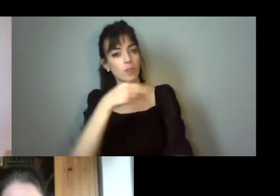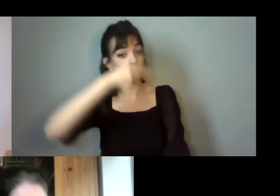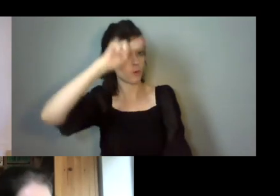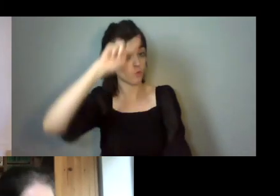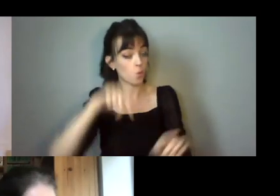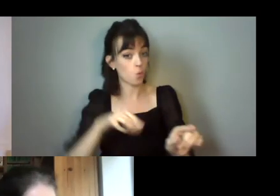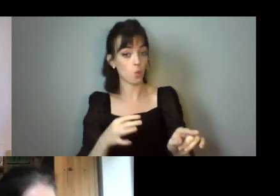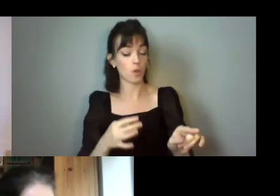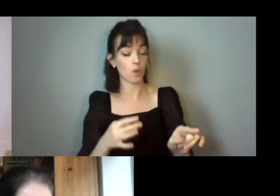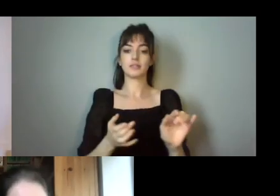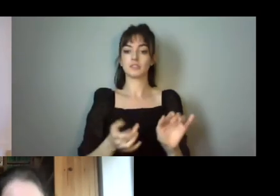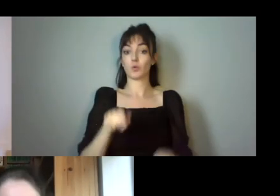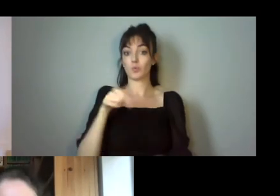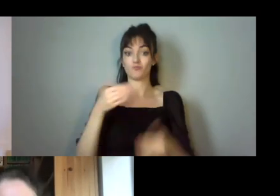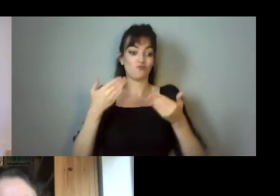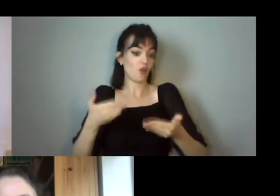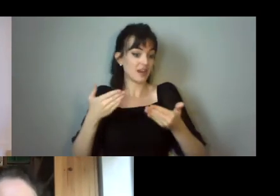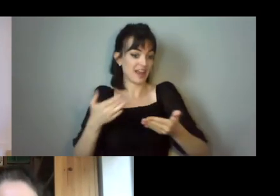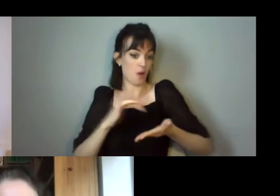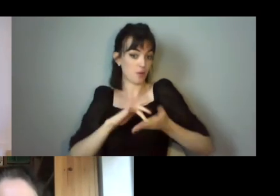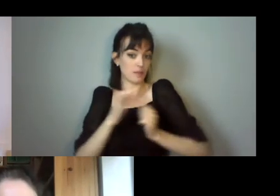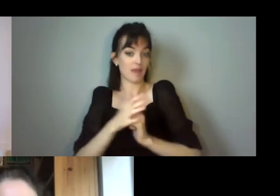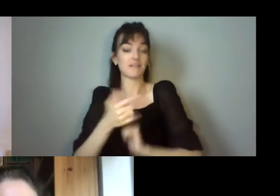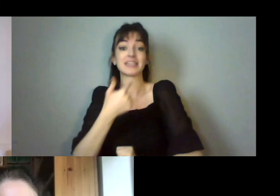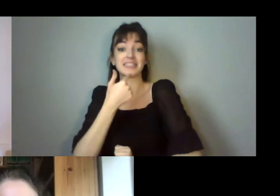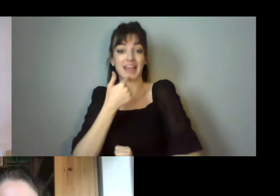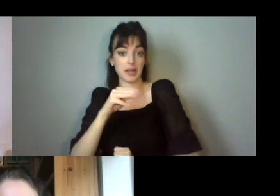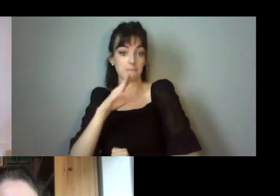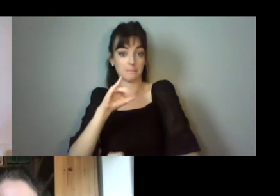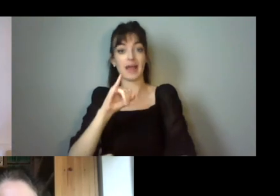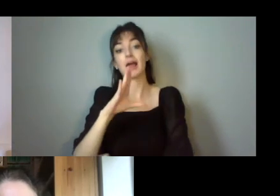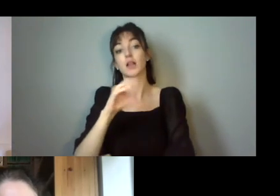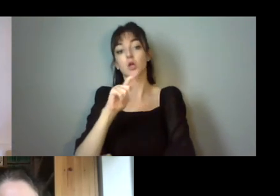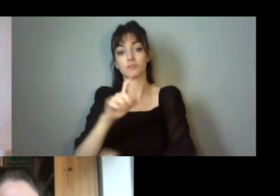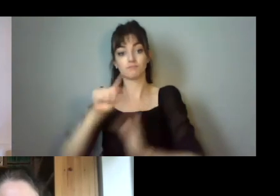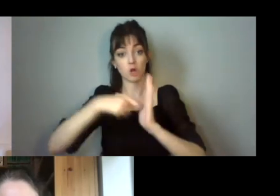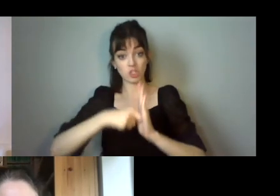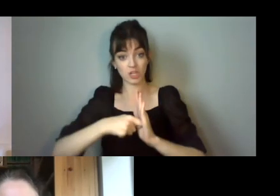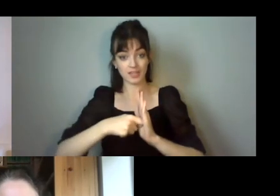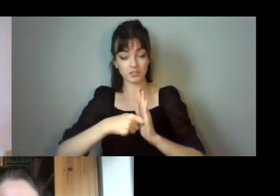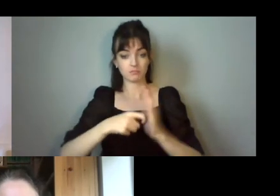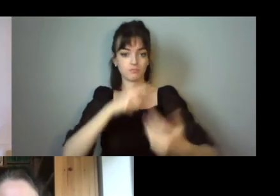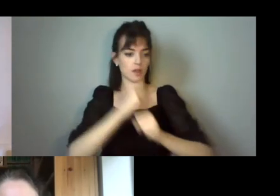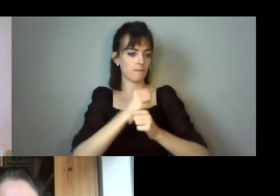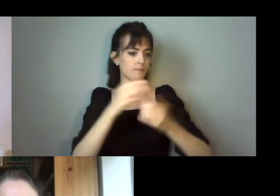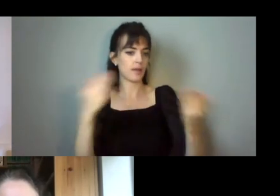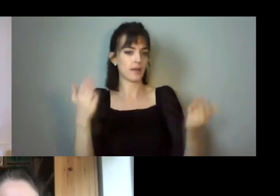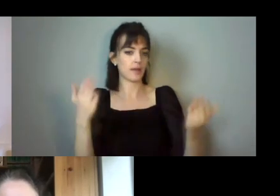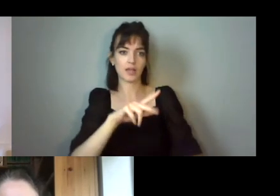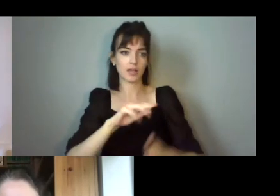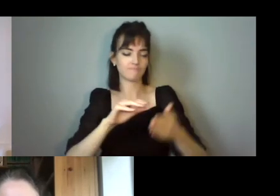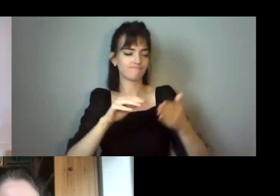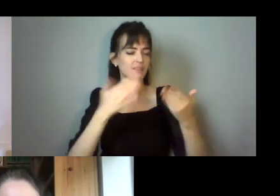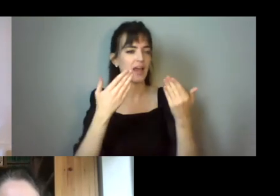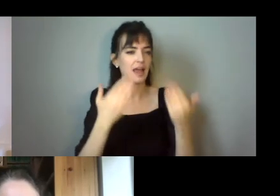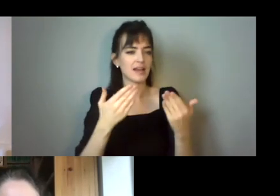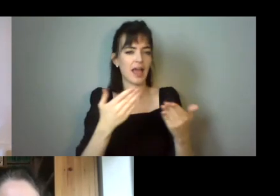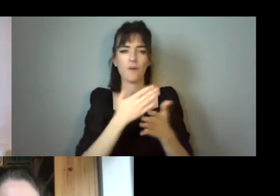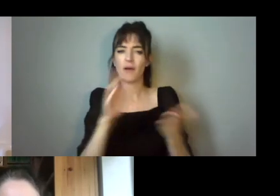a second pilot project of how we can scale up now in terms of how this can help to implement